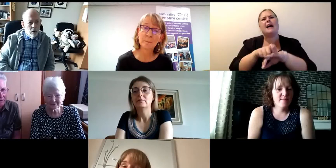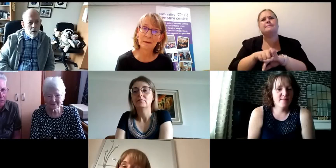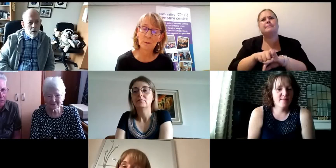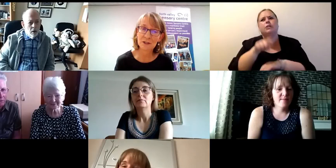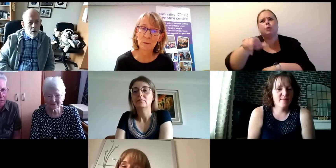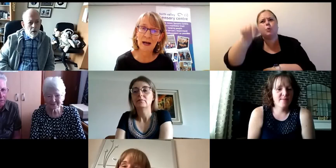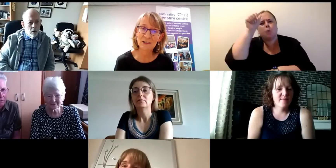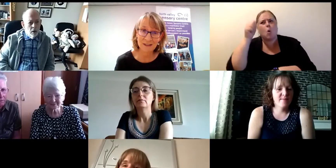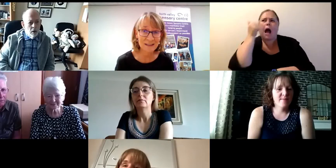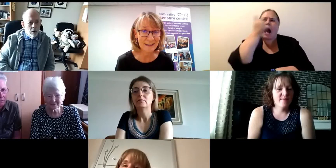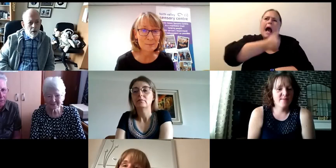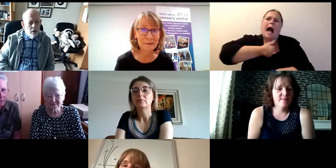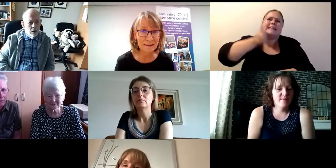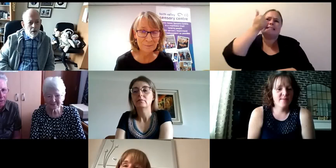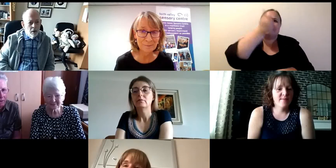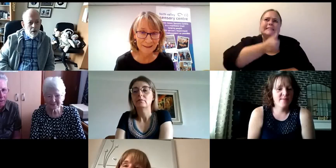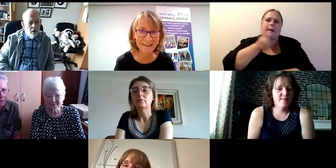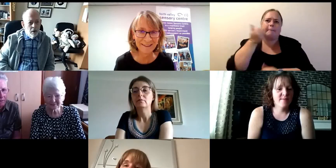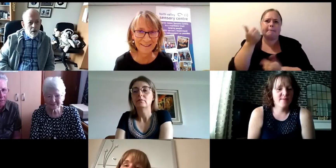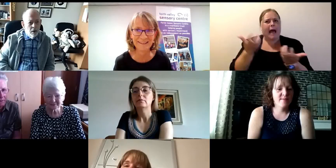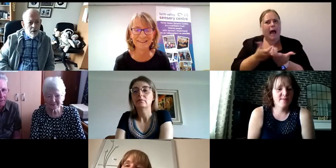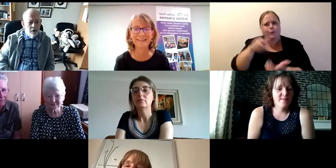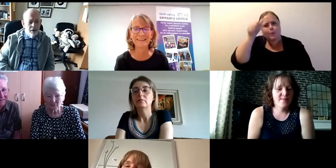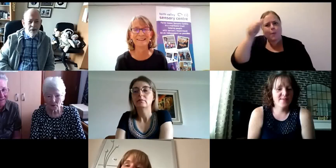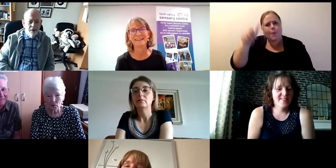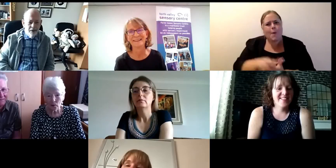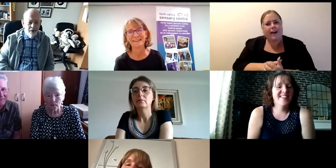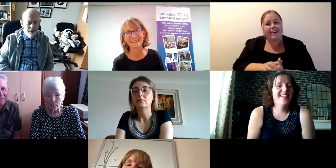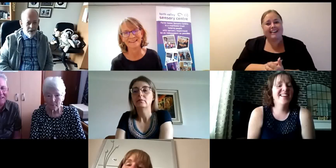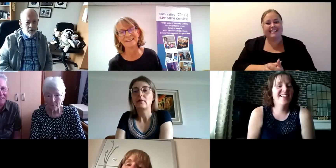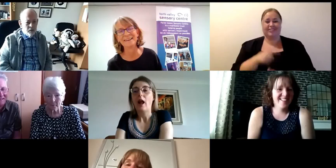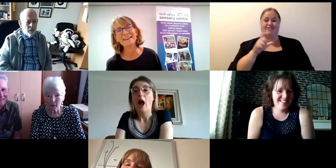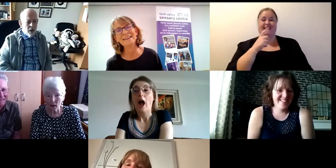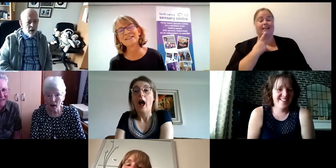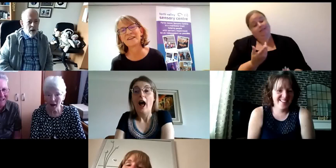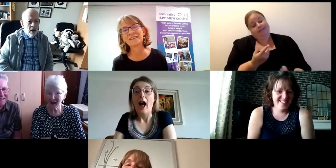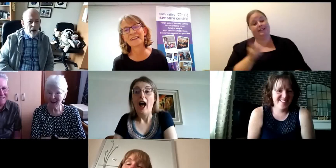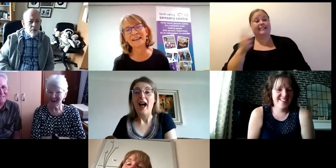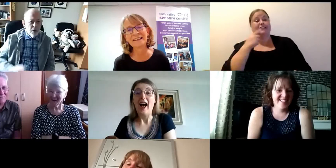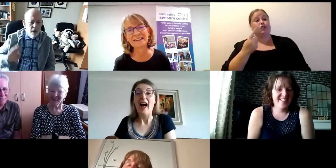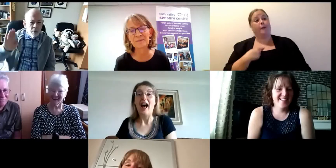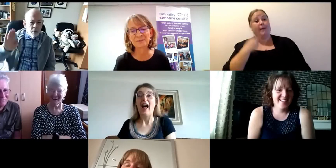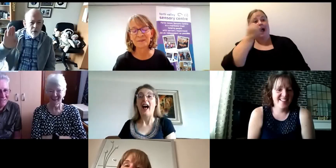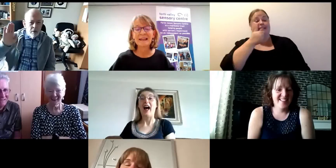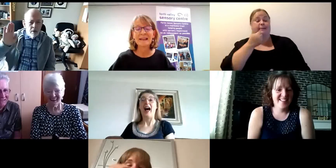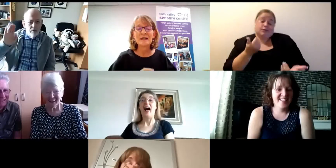Apparently she said "well he told me he was so I just had to believe him" I really liked that.